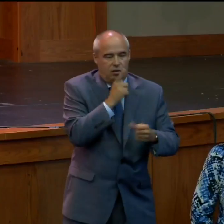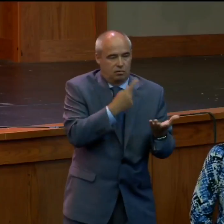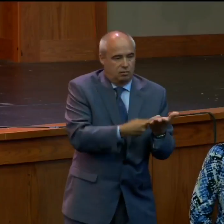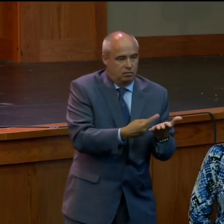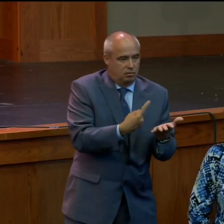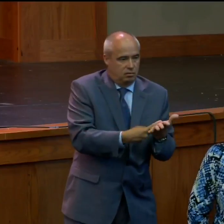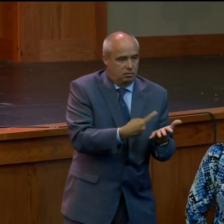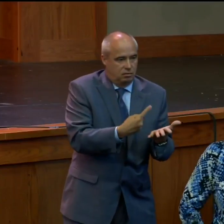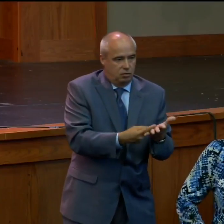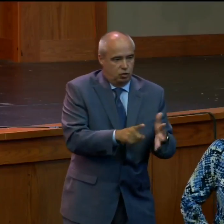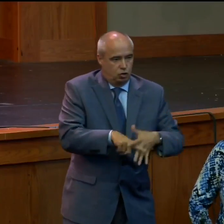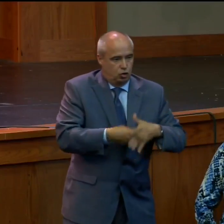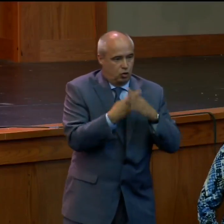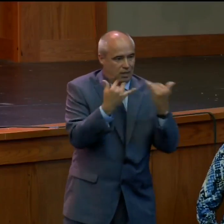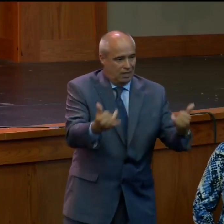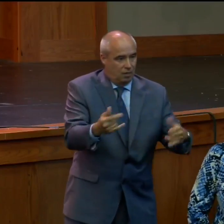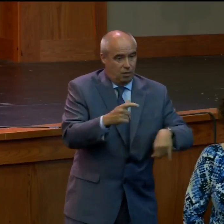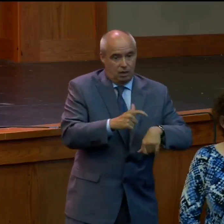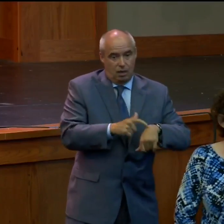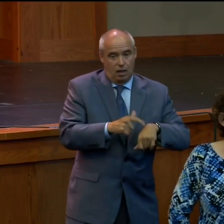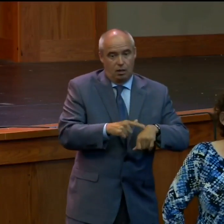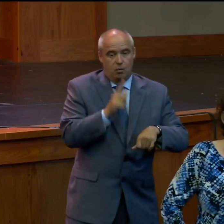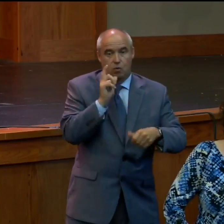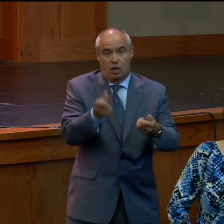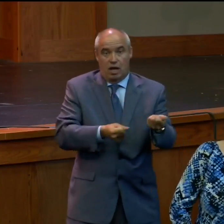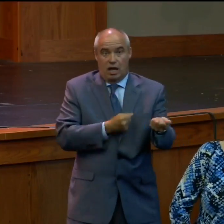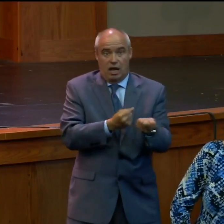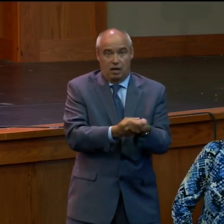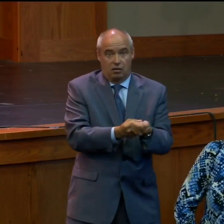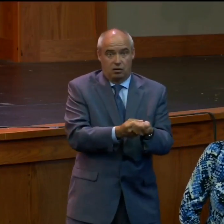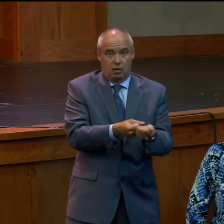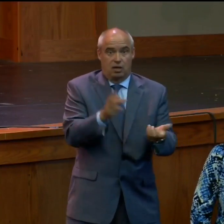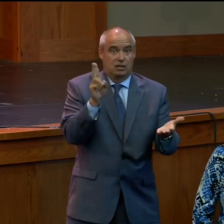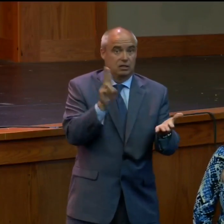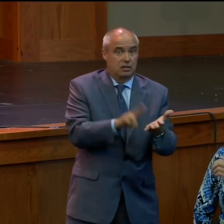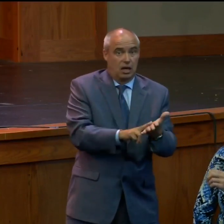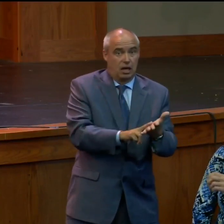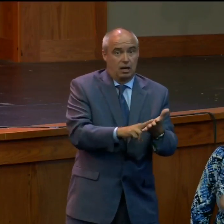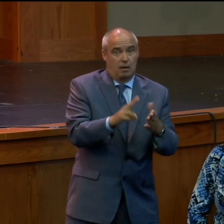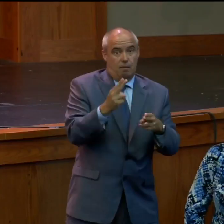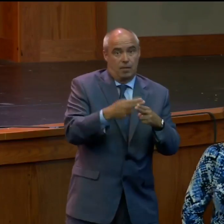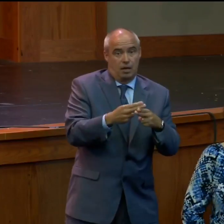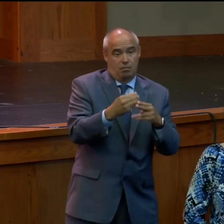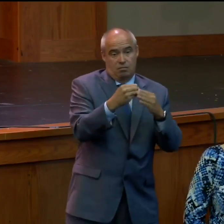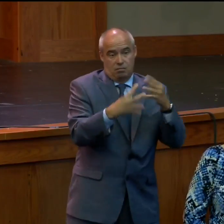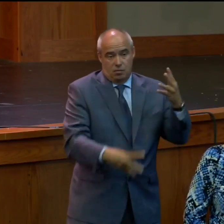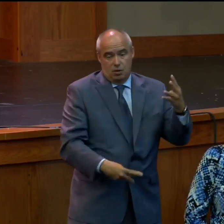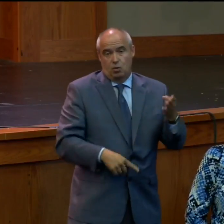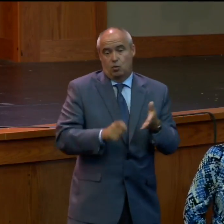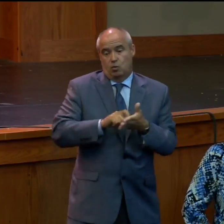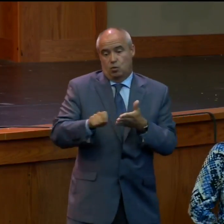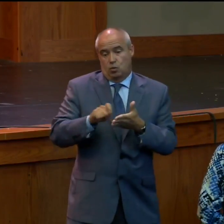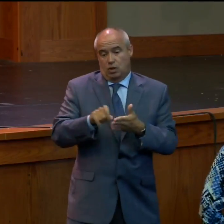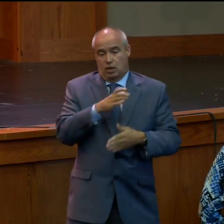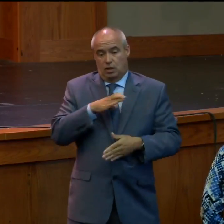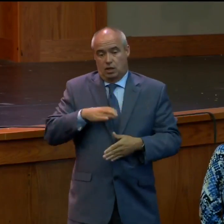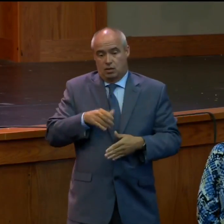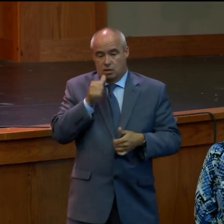TIME COMES, WE NOT ONLY HAVE ADVOCATES WHO ARE GOING TO SIGN A PETITION, WRITE CONGRESS, MAKE A PHONE CALL, BUT START THINKING